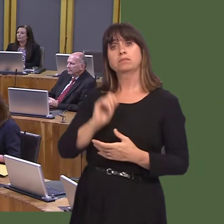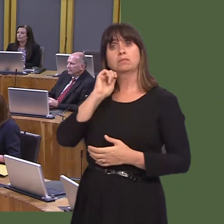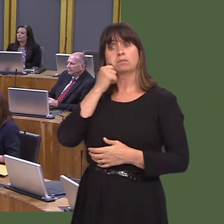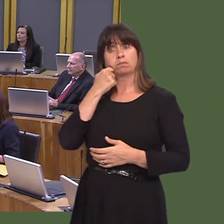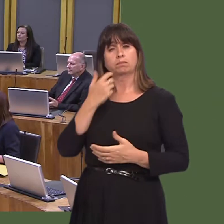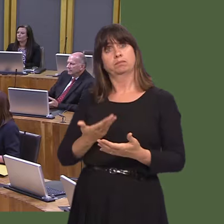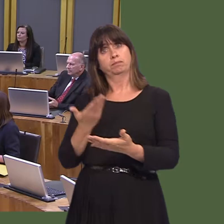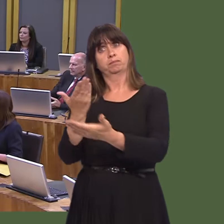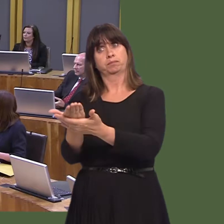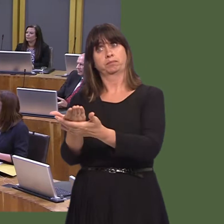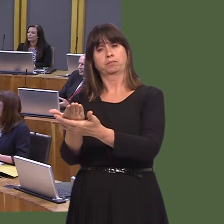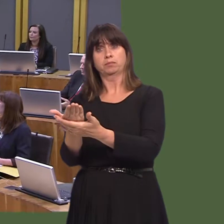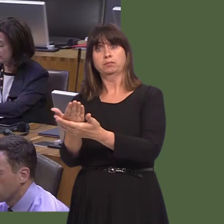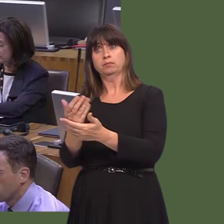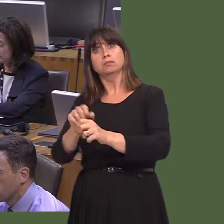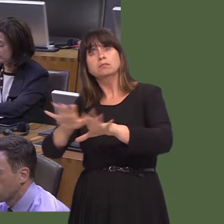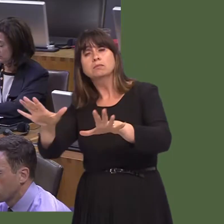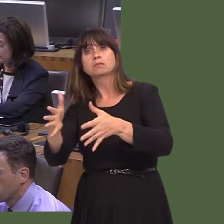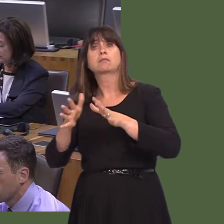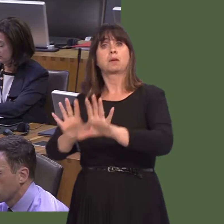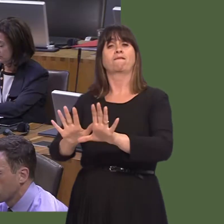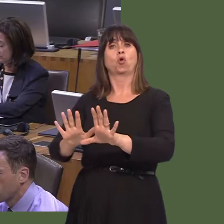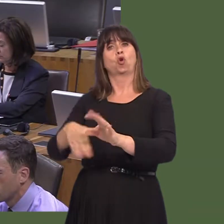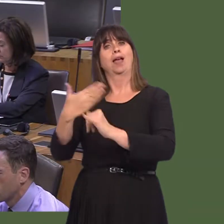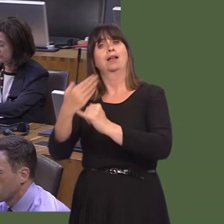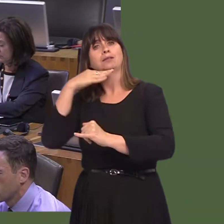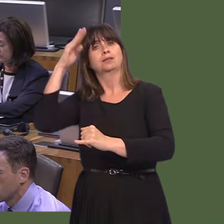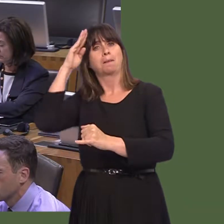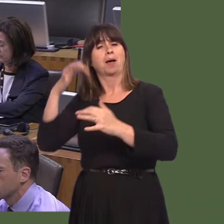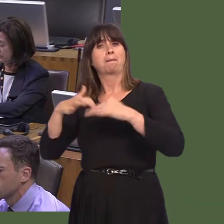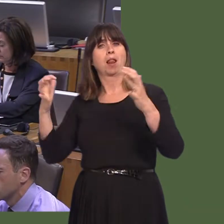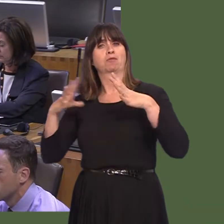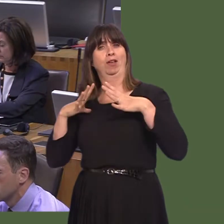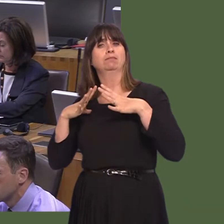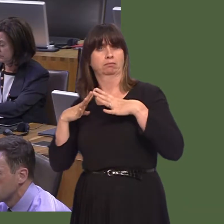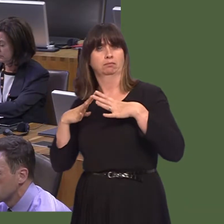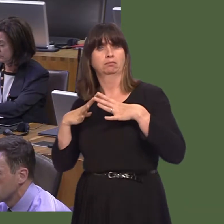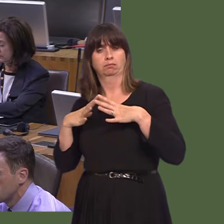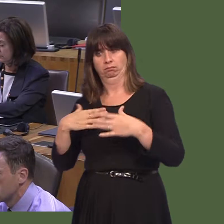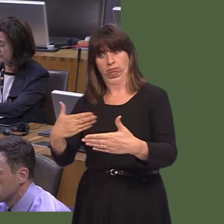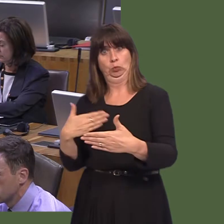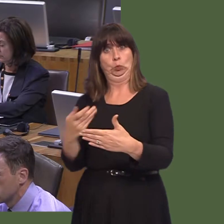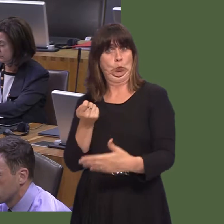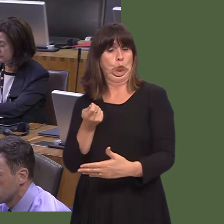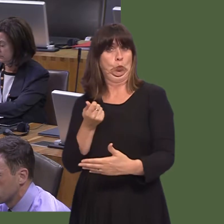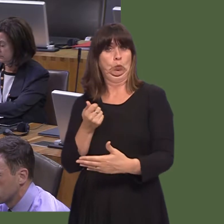before the summer recess. It will remind owners of their responsibilities when looking after and sourcing their dog